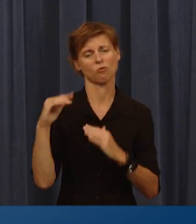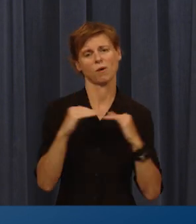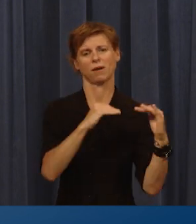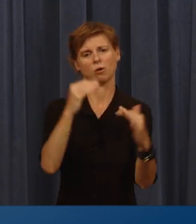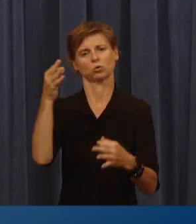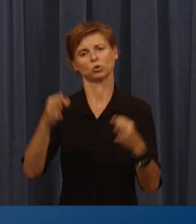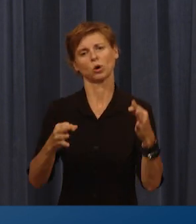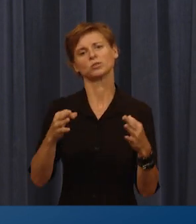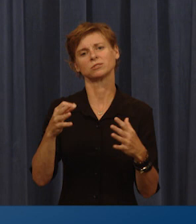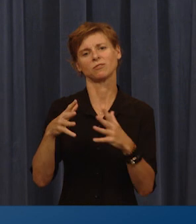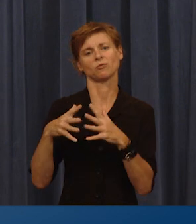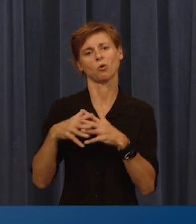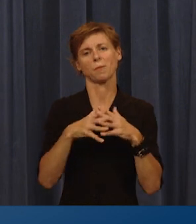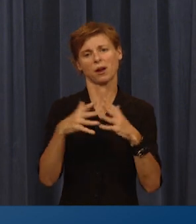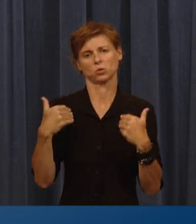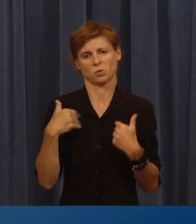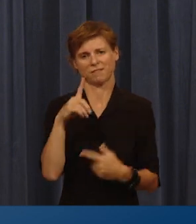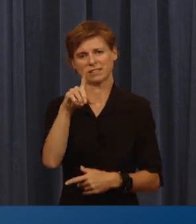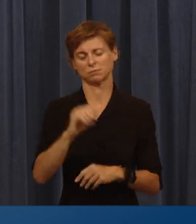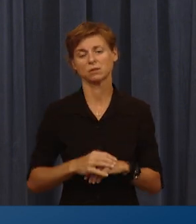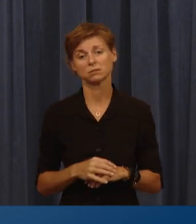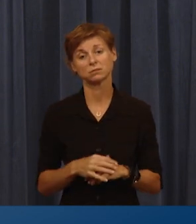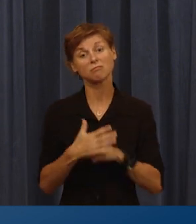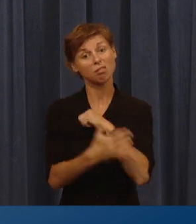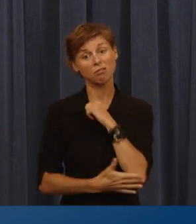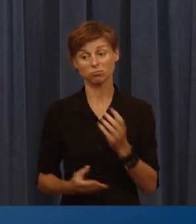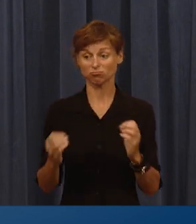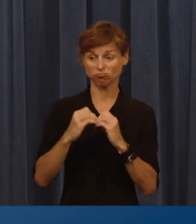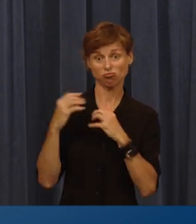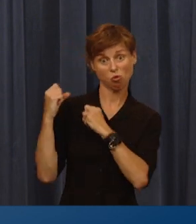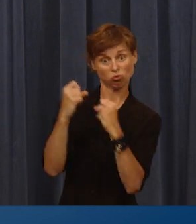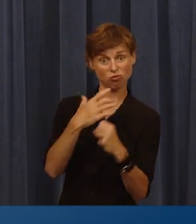Our country is stronger and better as a result.